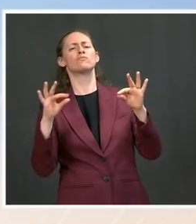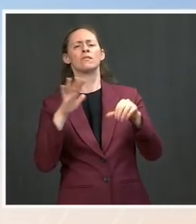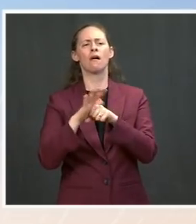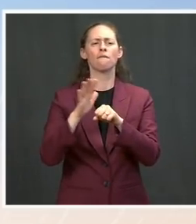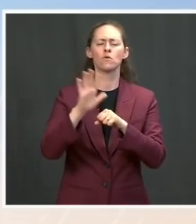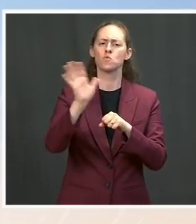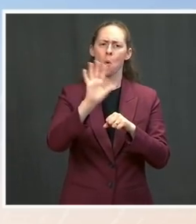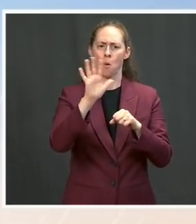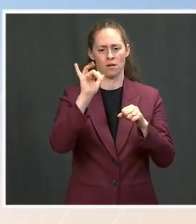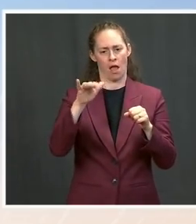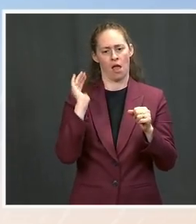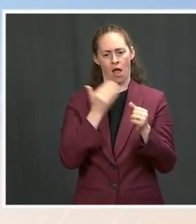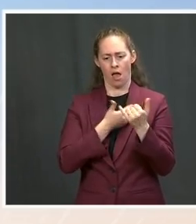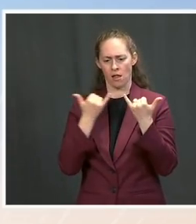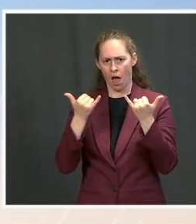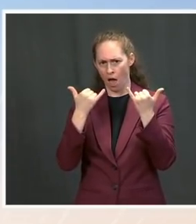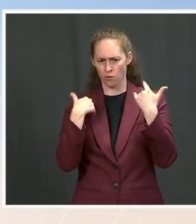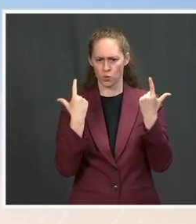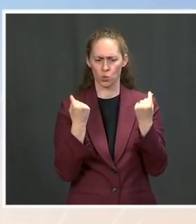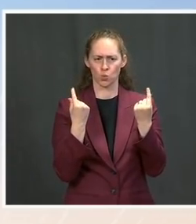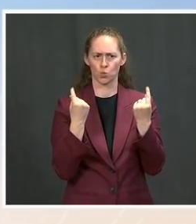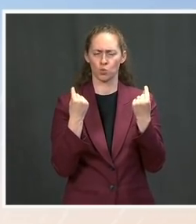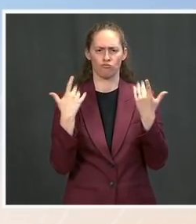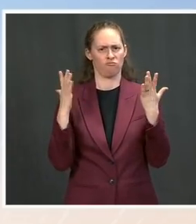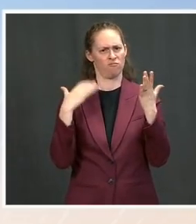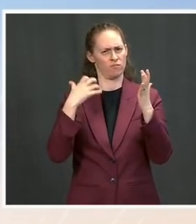our objective is to be a contributing --